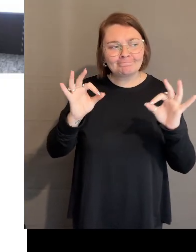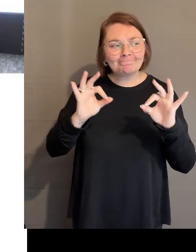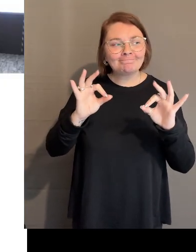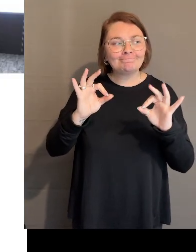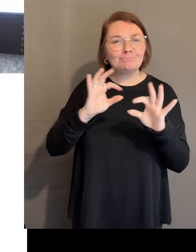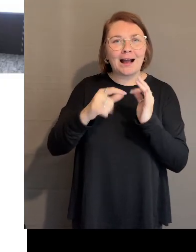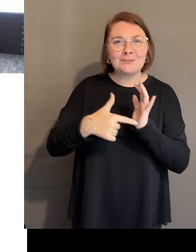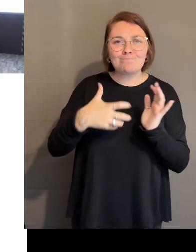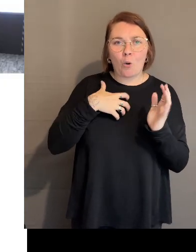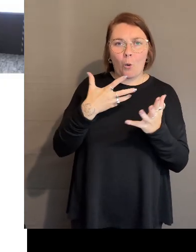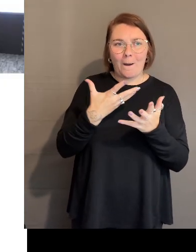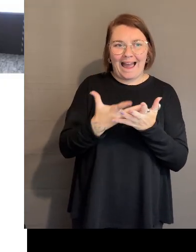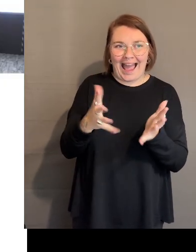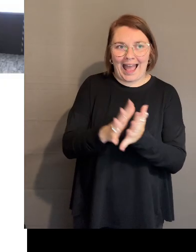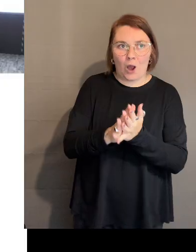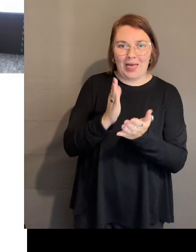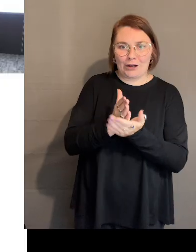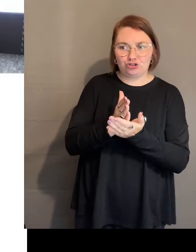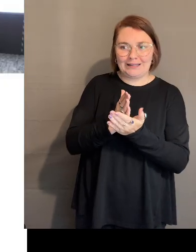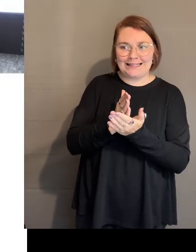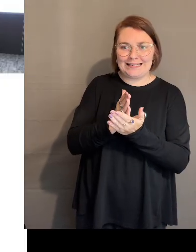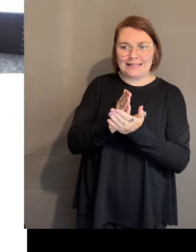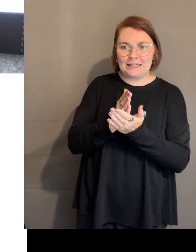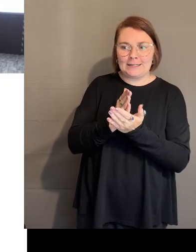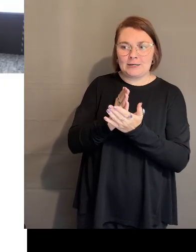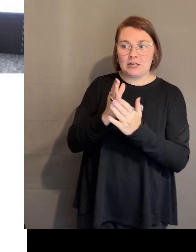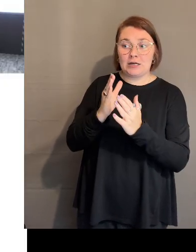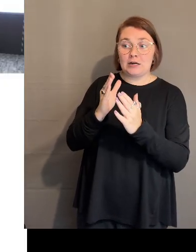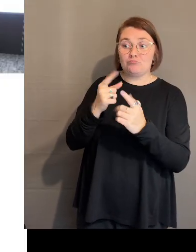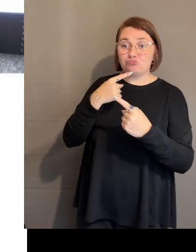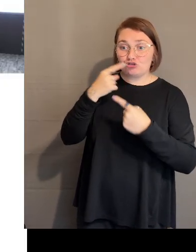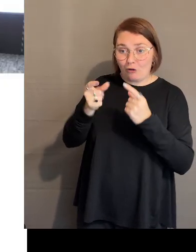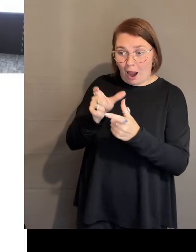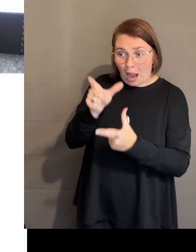Necessarily, but in how it's prescribed and how it's diagnosed.